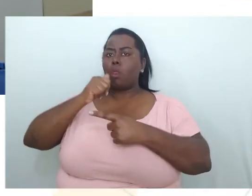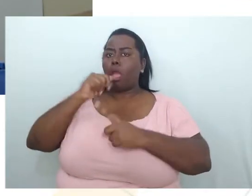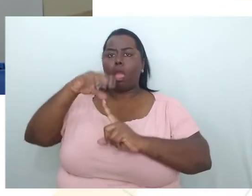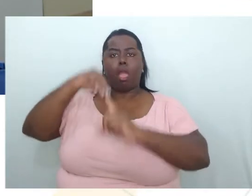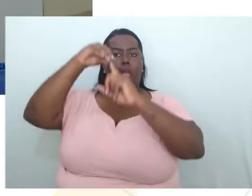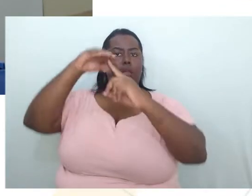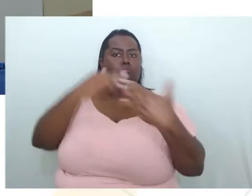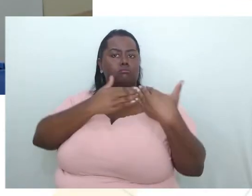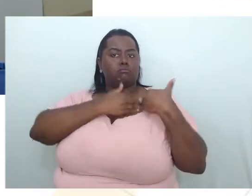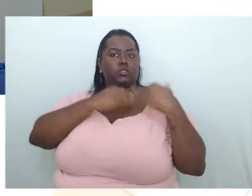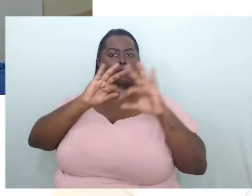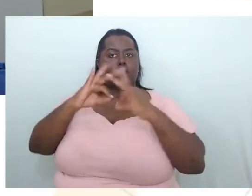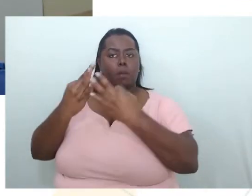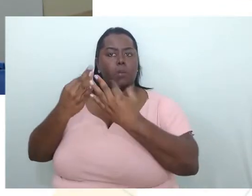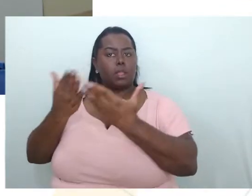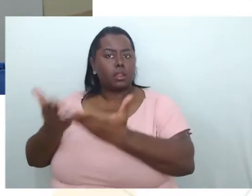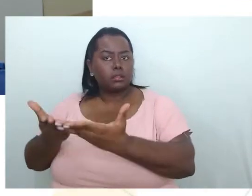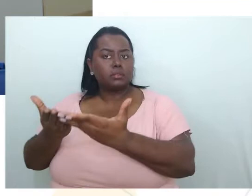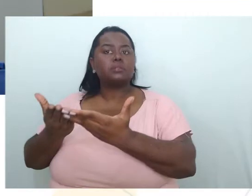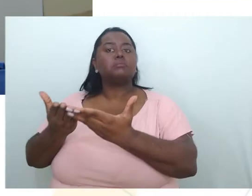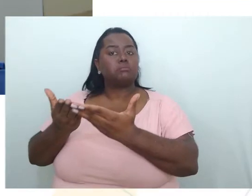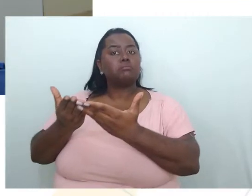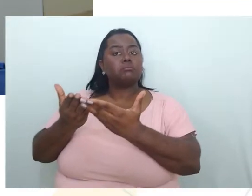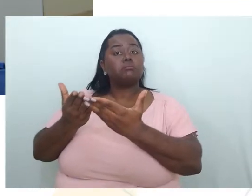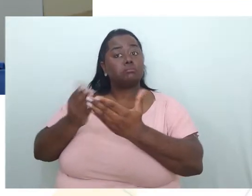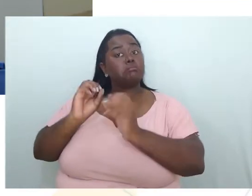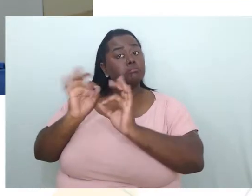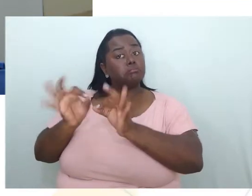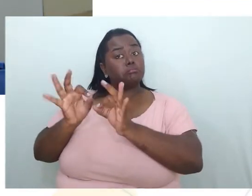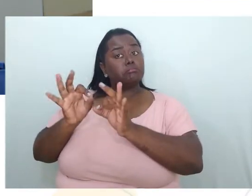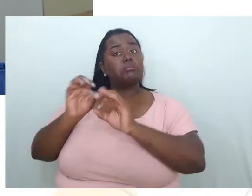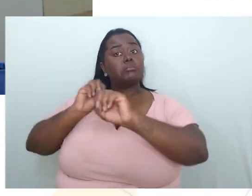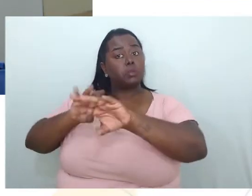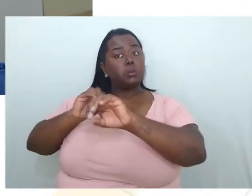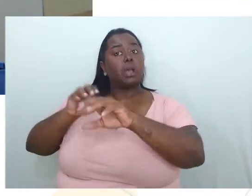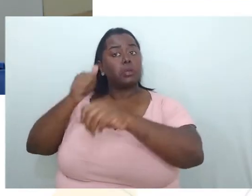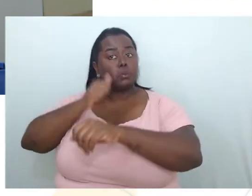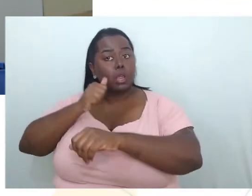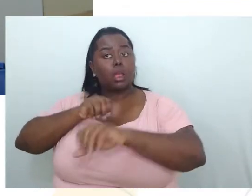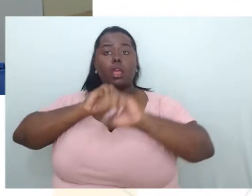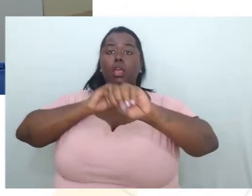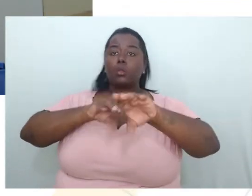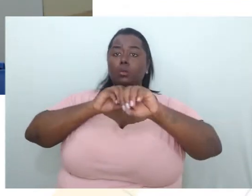really hold the families together, you educate the women, you educate a society,